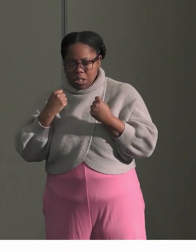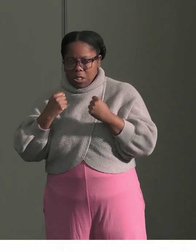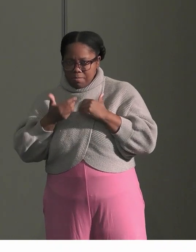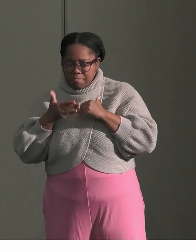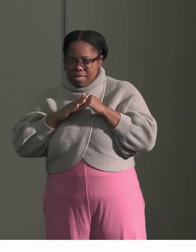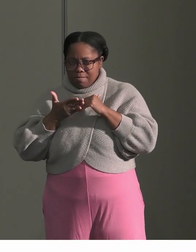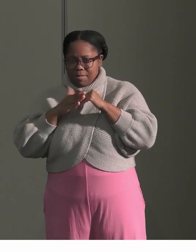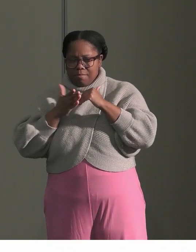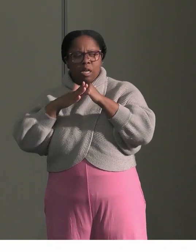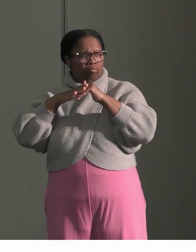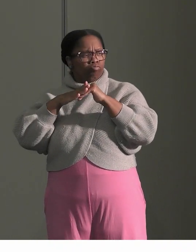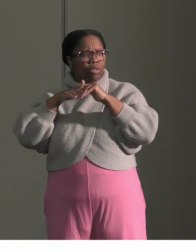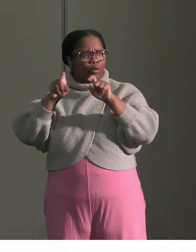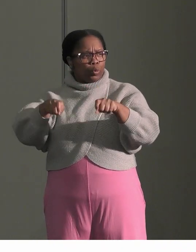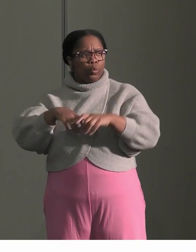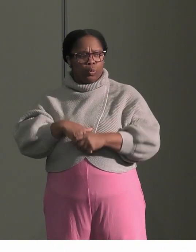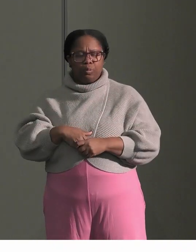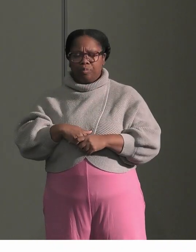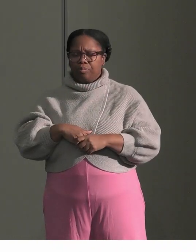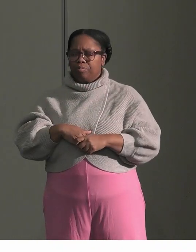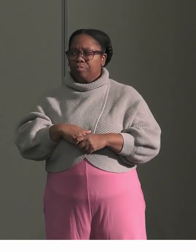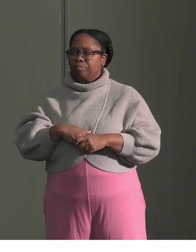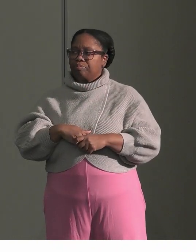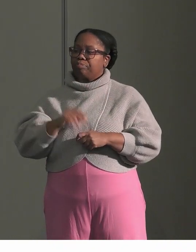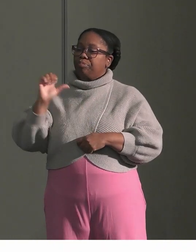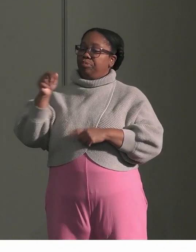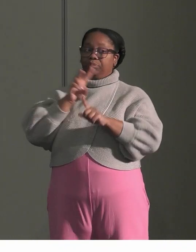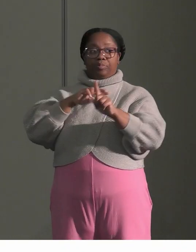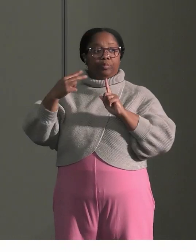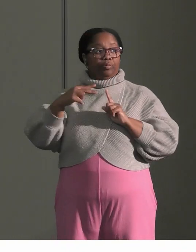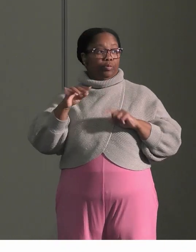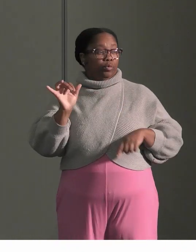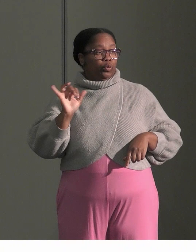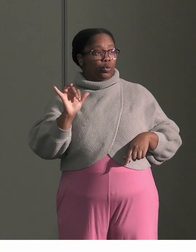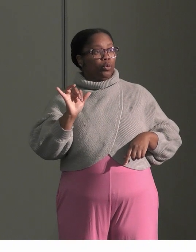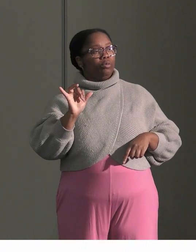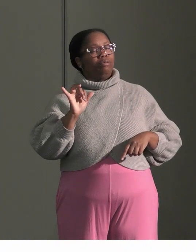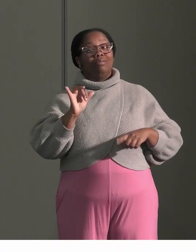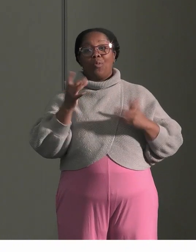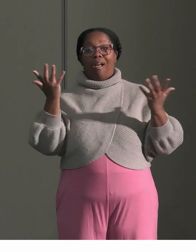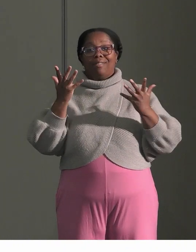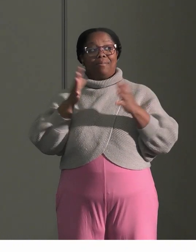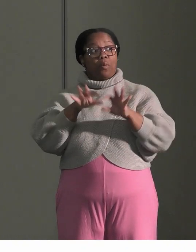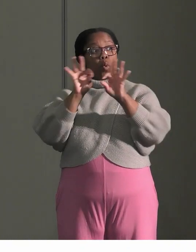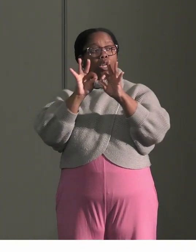And the other side of it though, that importance of Diversity. So not just